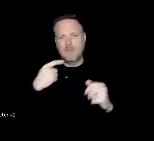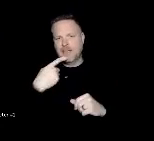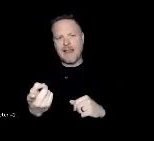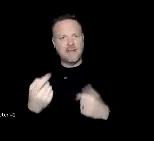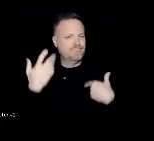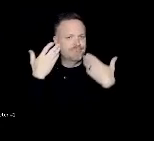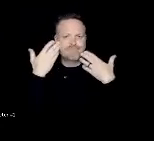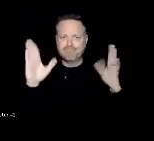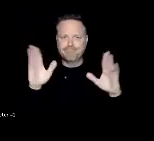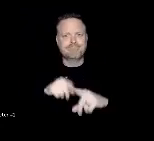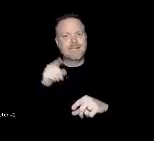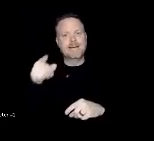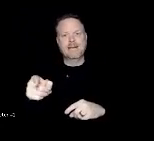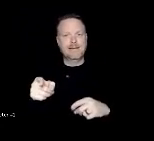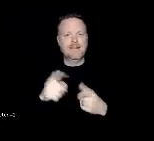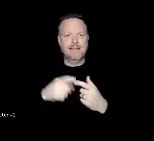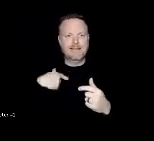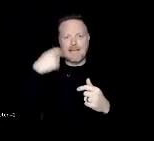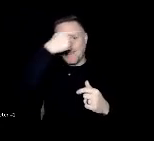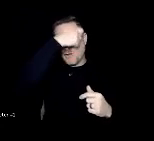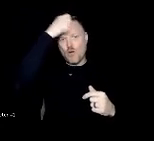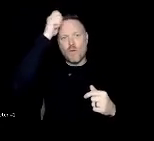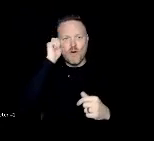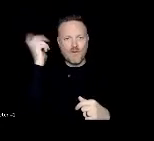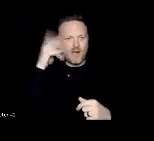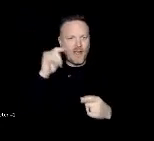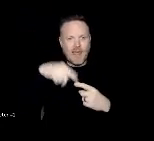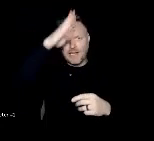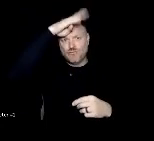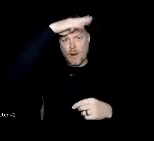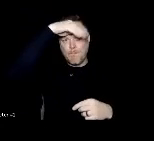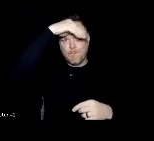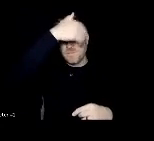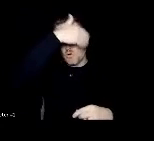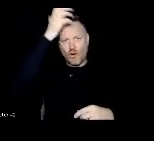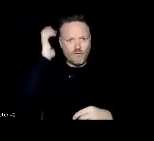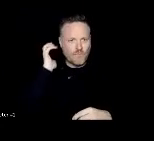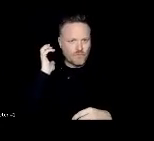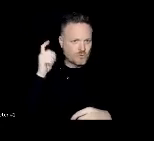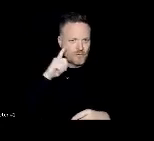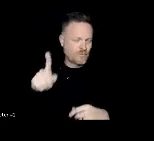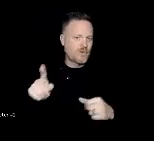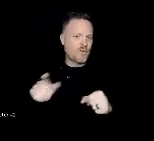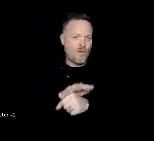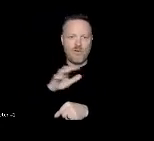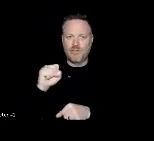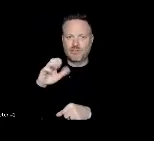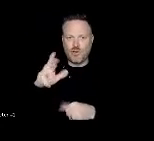He does sort of like a combover, a Donald Trump combover. He doesn't want people to see